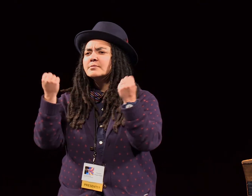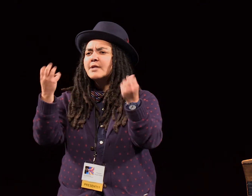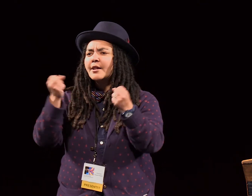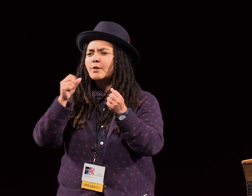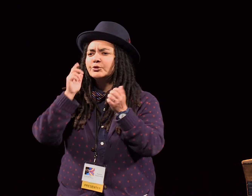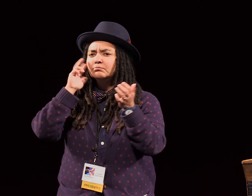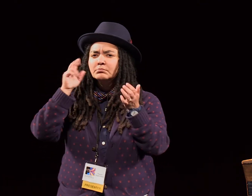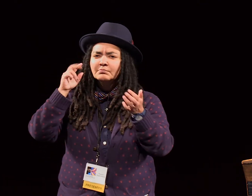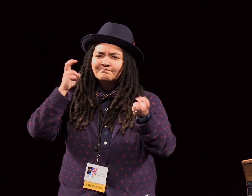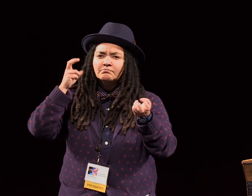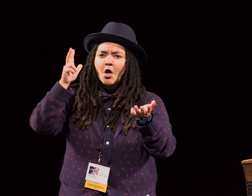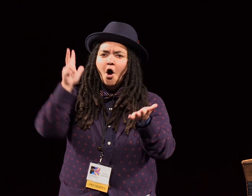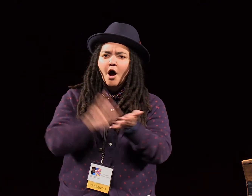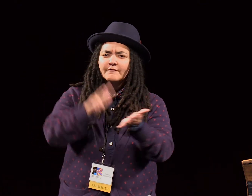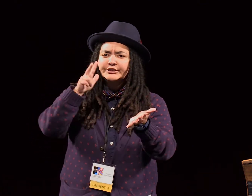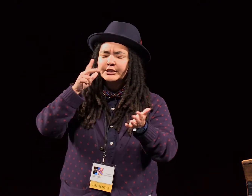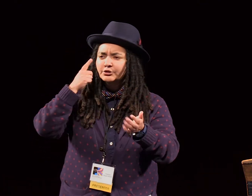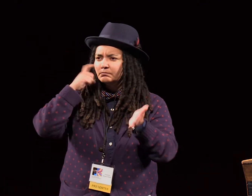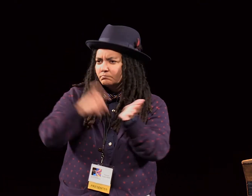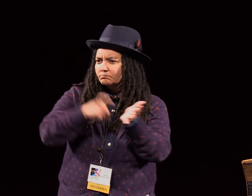South African Sign Language is a little bit different.